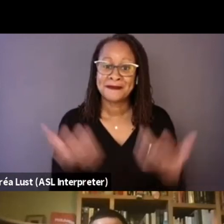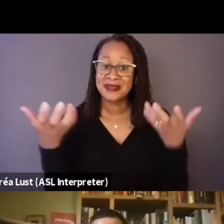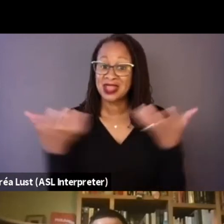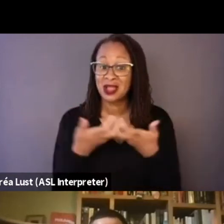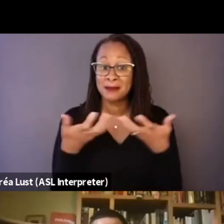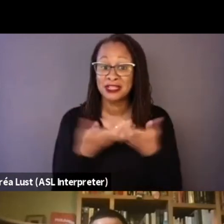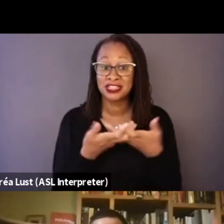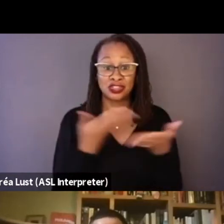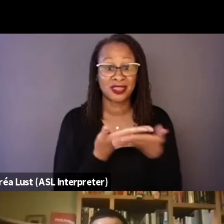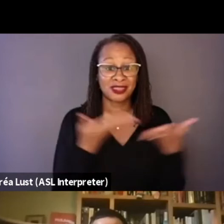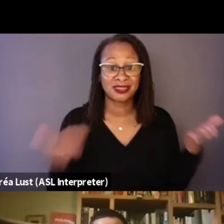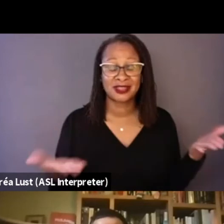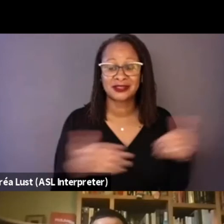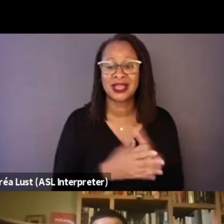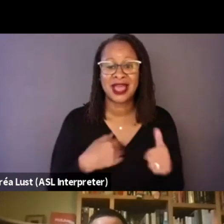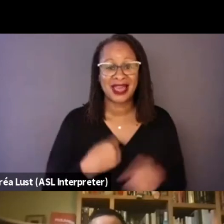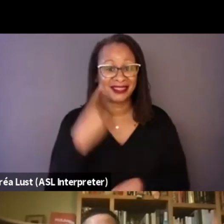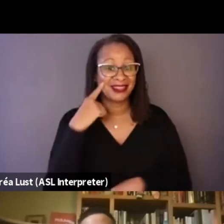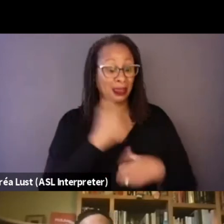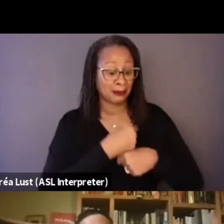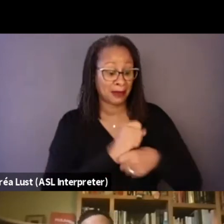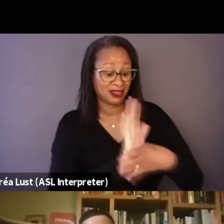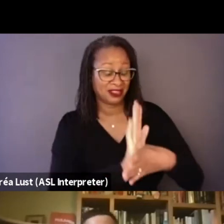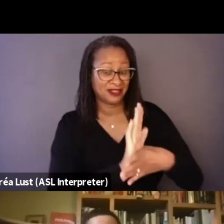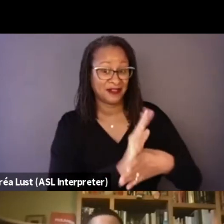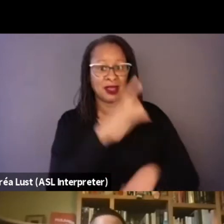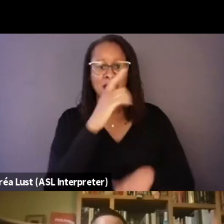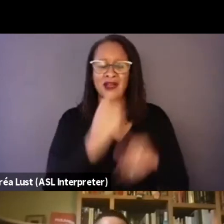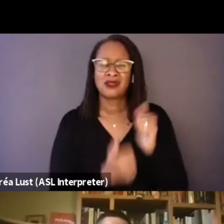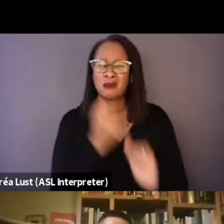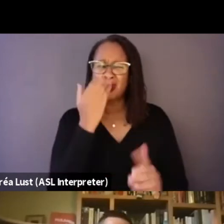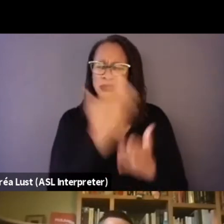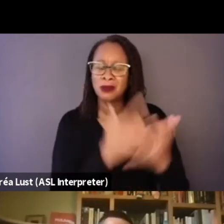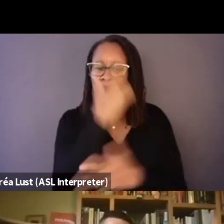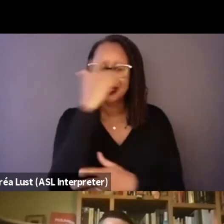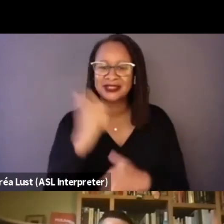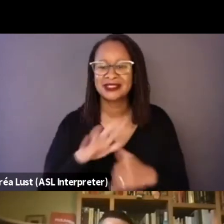I think I made this film mostly because it's kind of a love letter